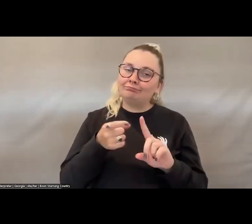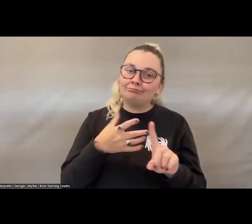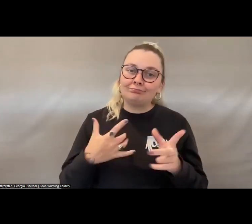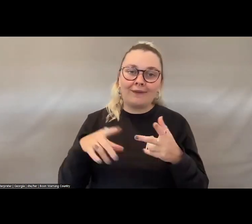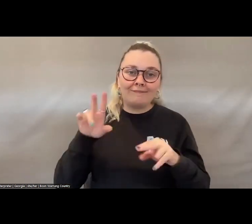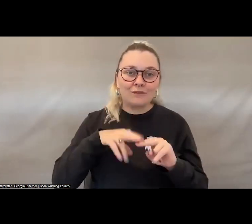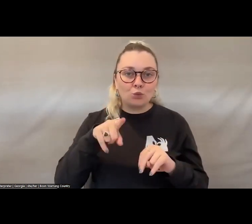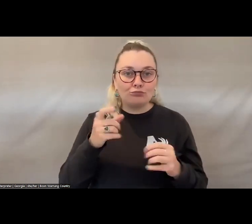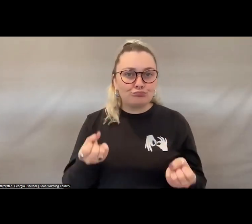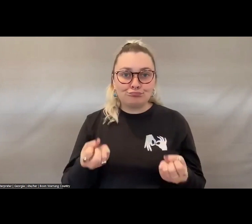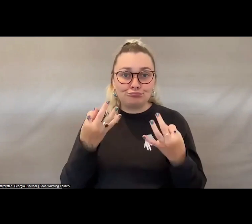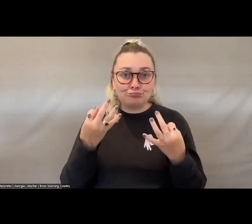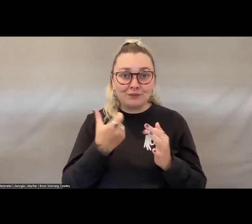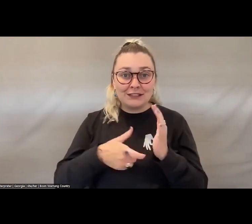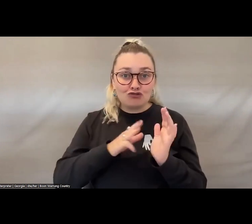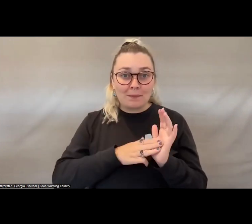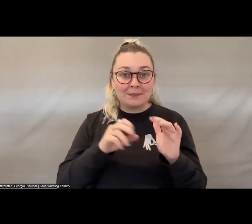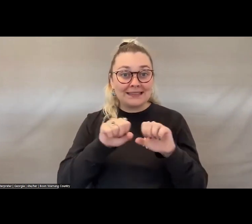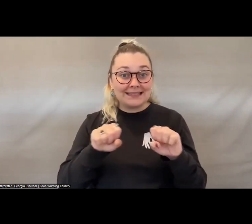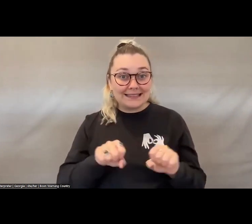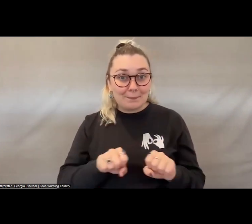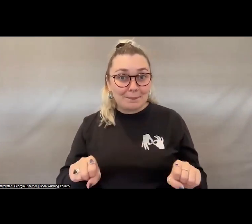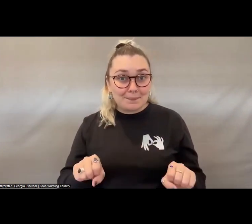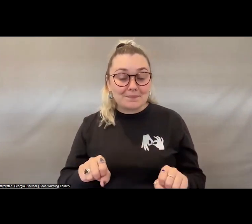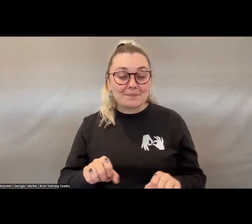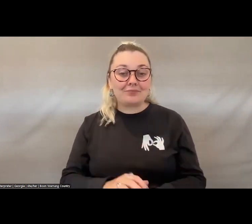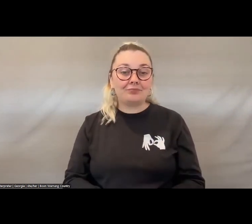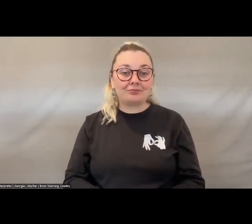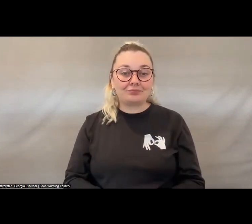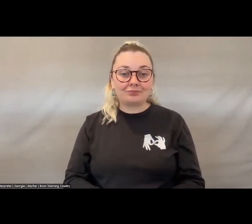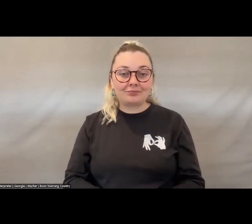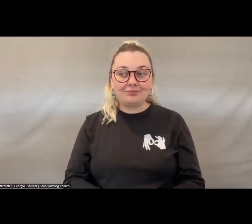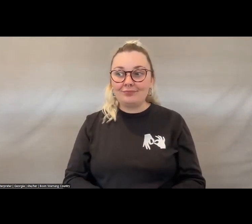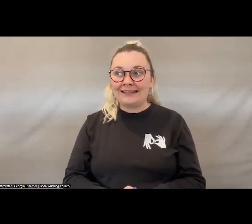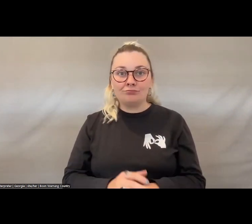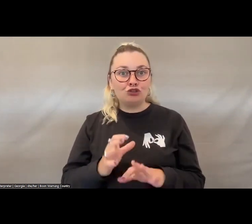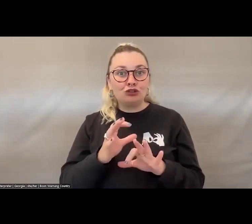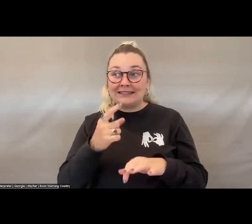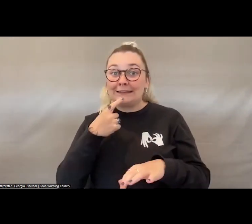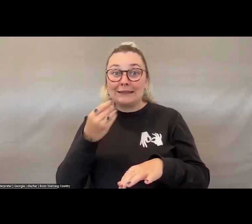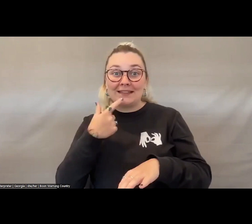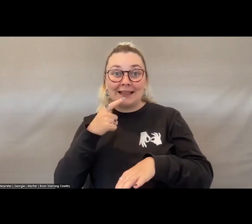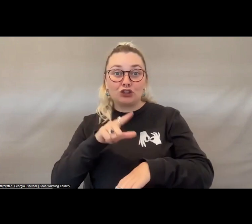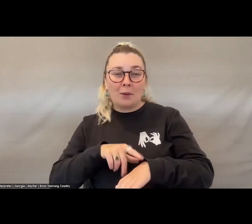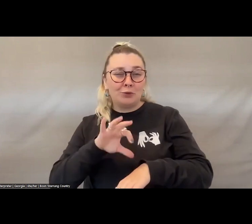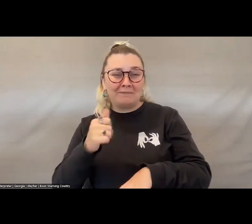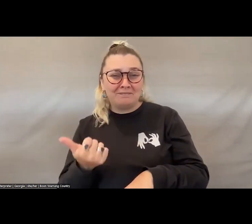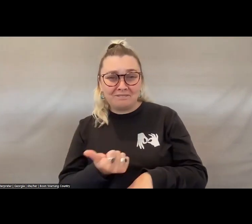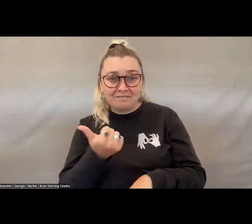don't have a CRM system or you are time poor, when it is hard, intrusive,